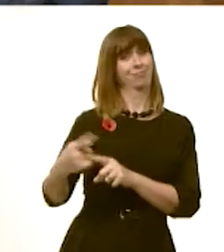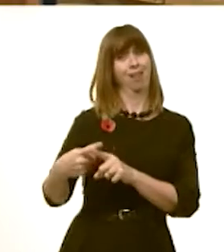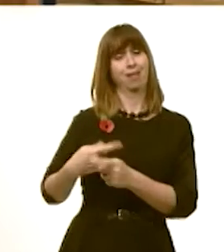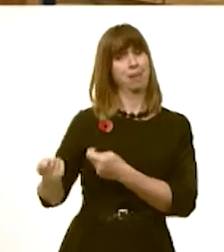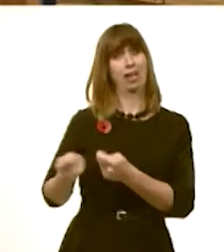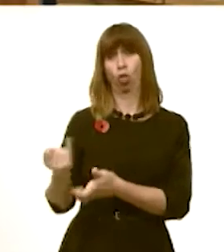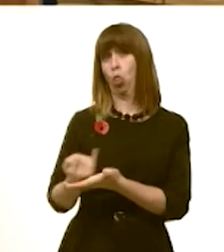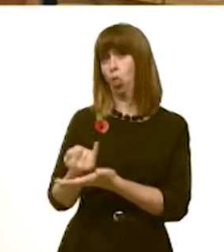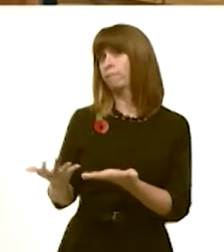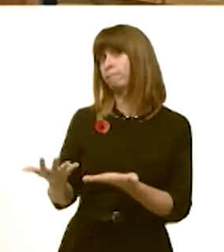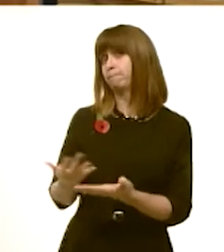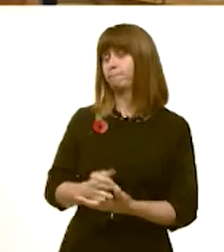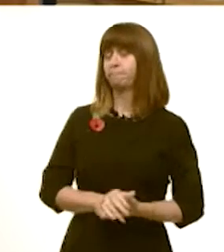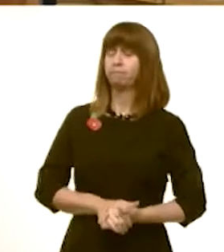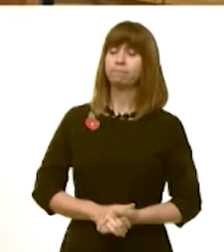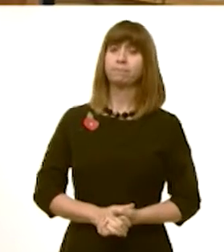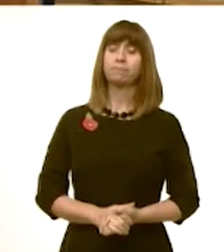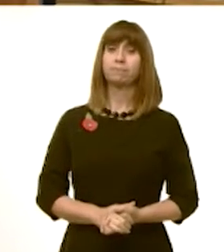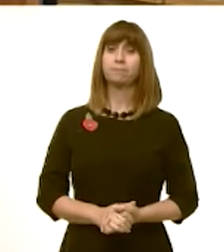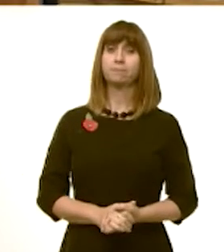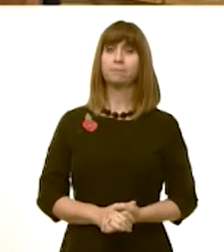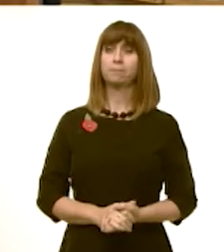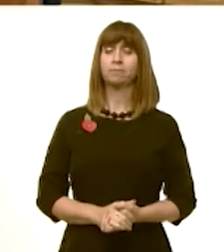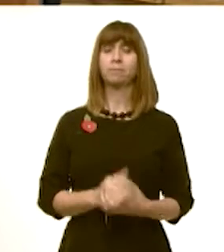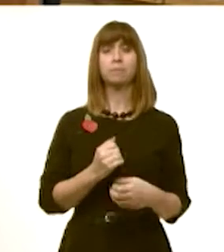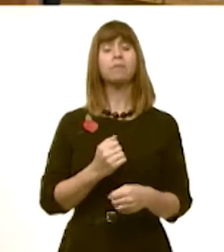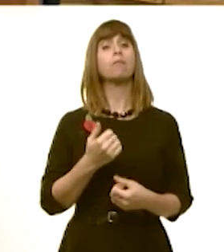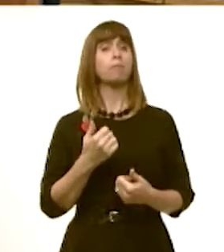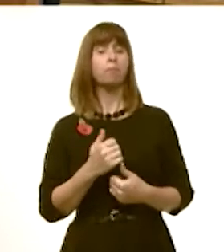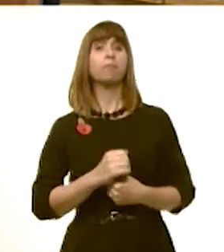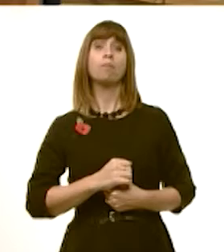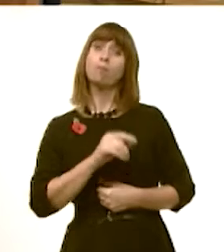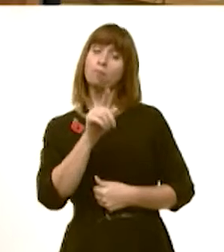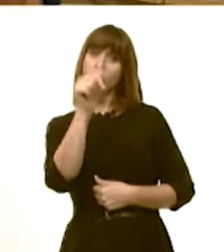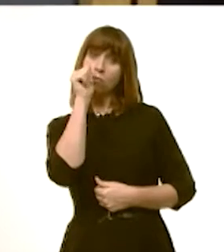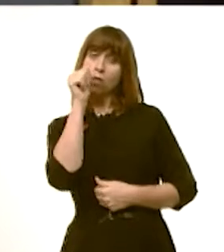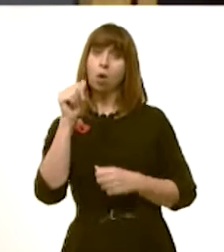Gwyn R. Price: First Minister, youíll be aware that Caerphilly County Borough Council